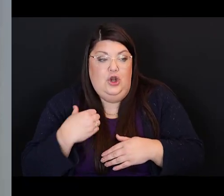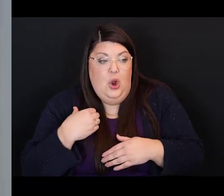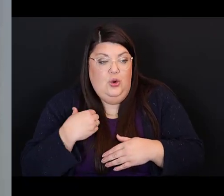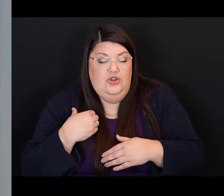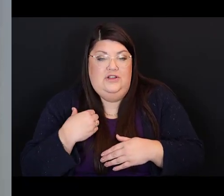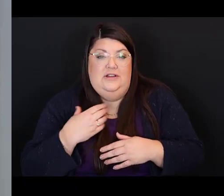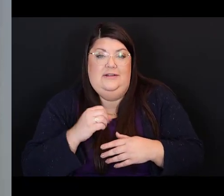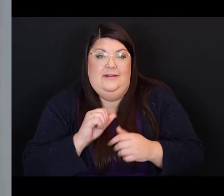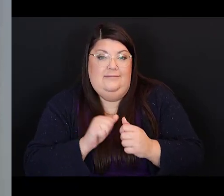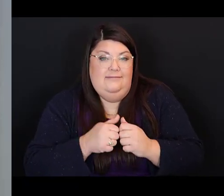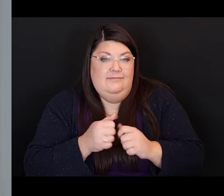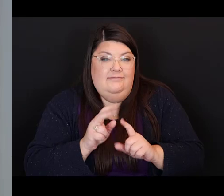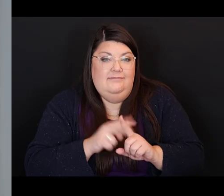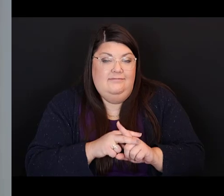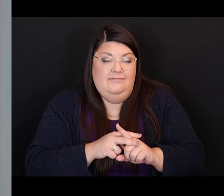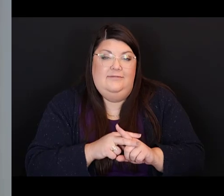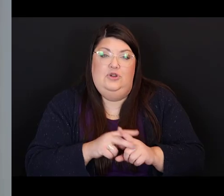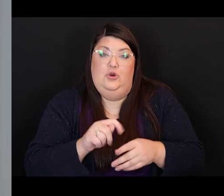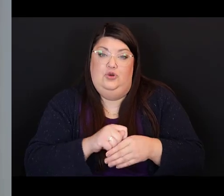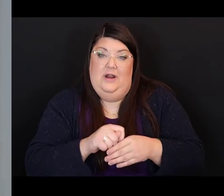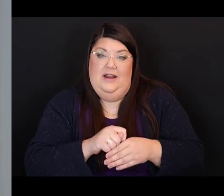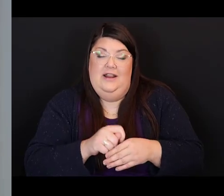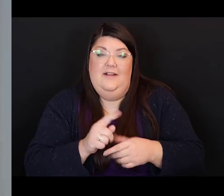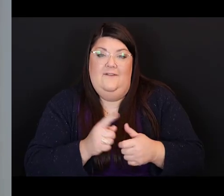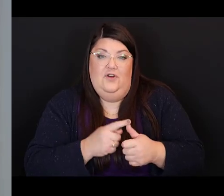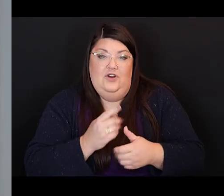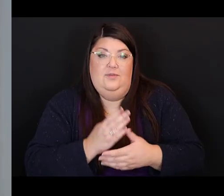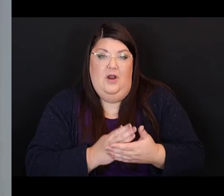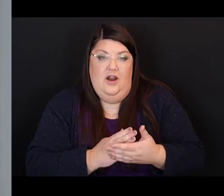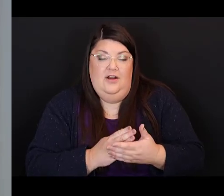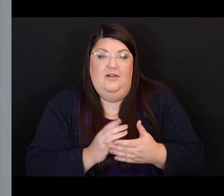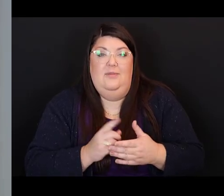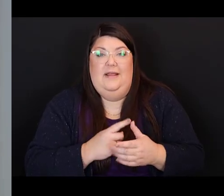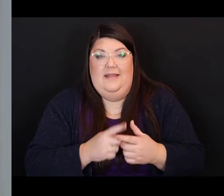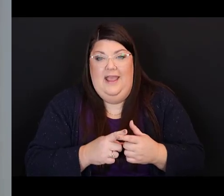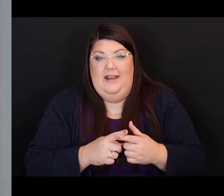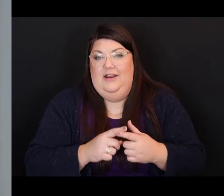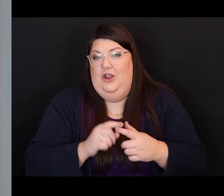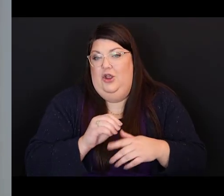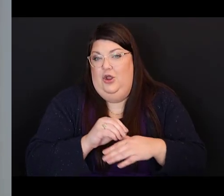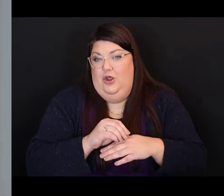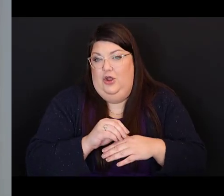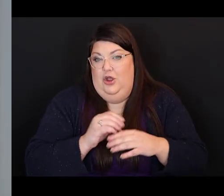mentored in implementing some of those skills. So, training's the first part, but then that